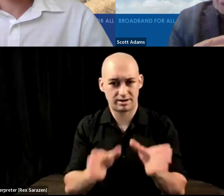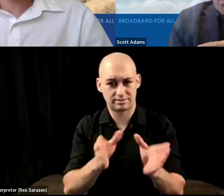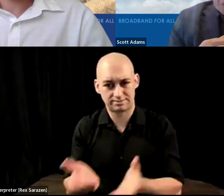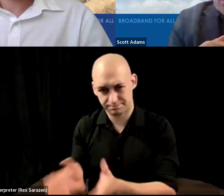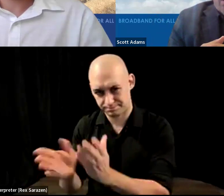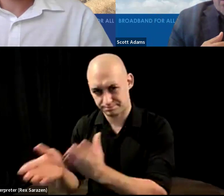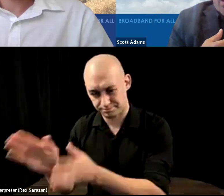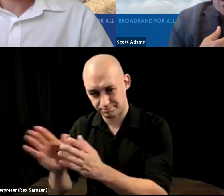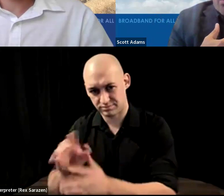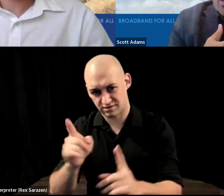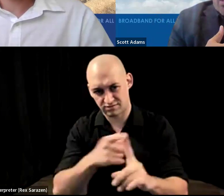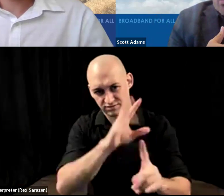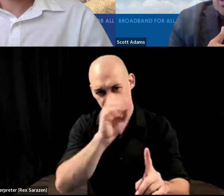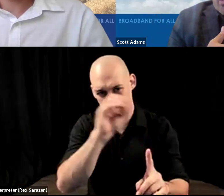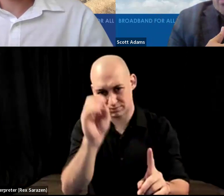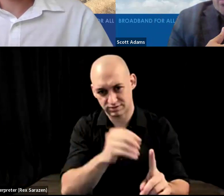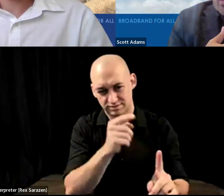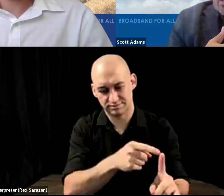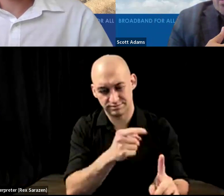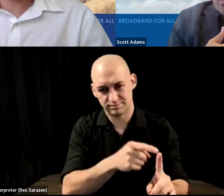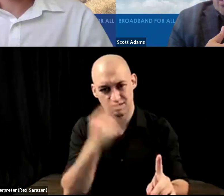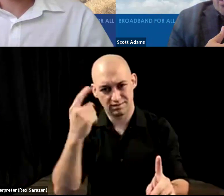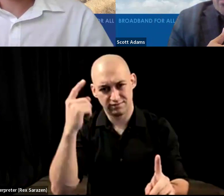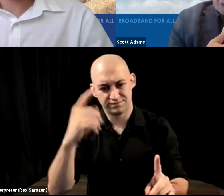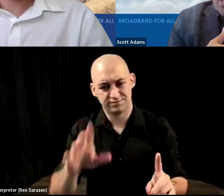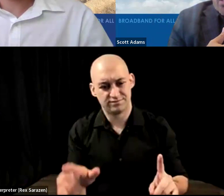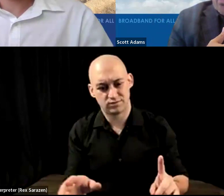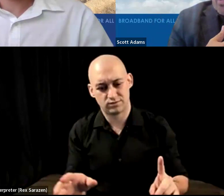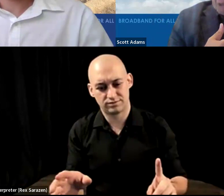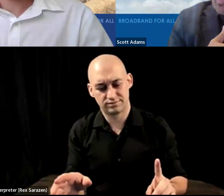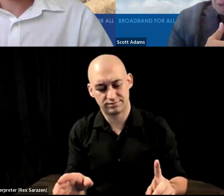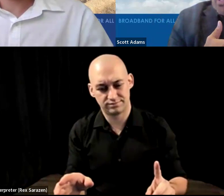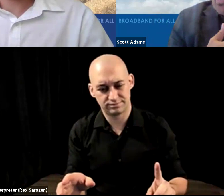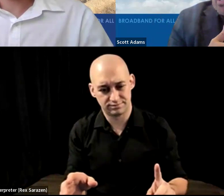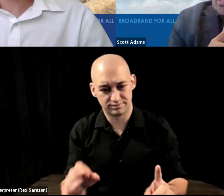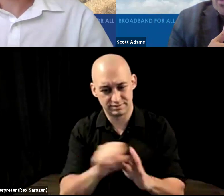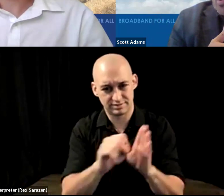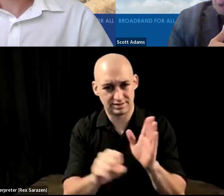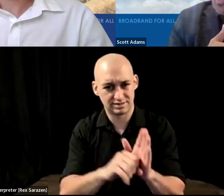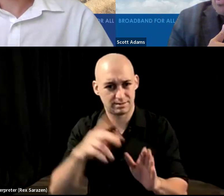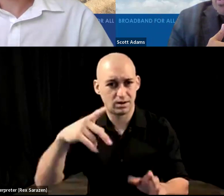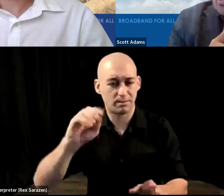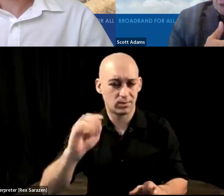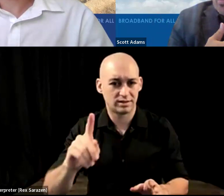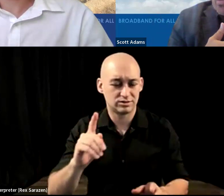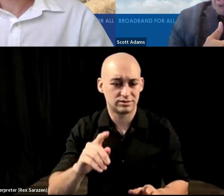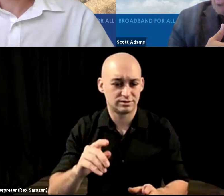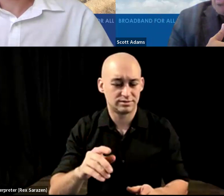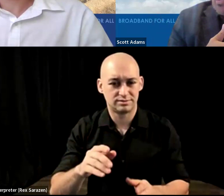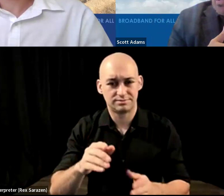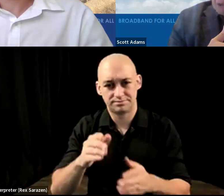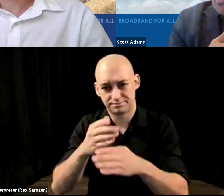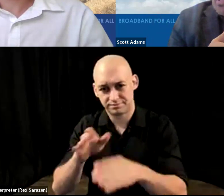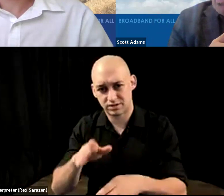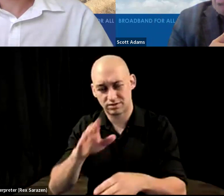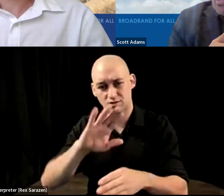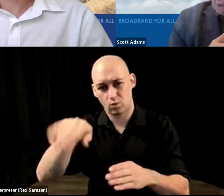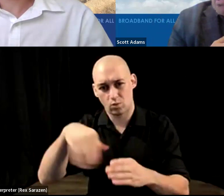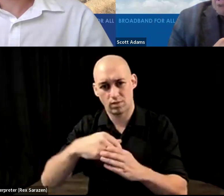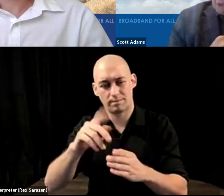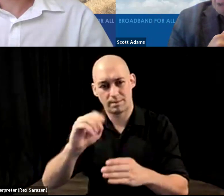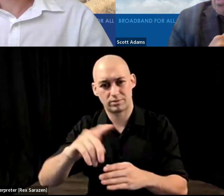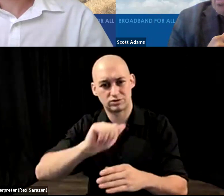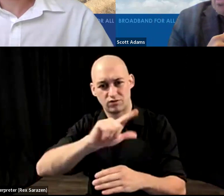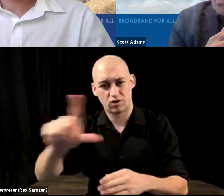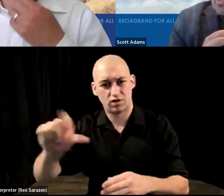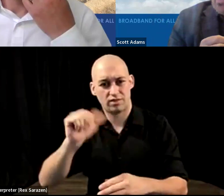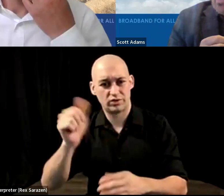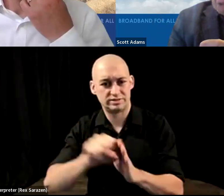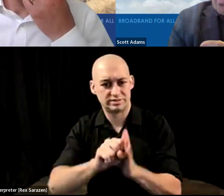50%, was the, the state's population in proportion to the total population of all other states. The